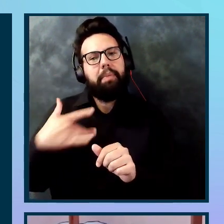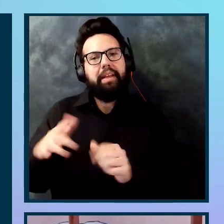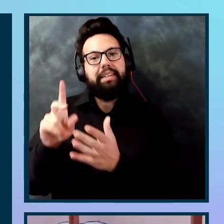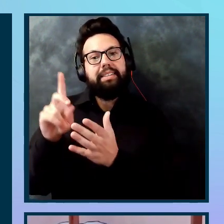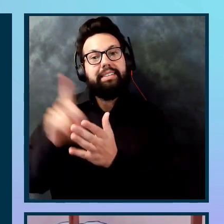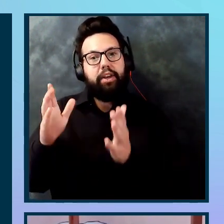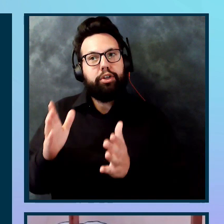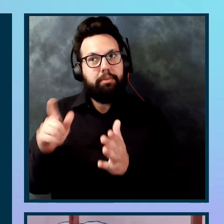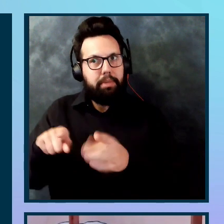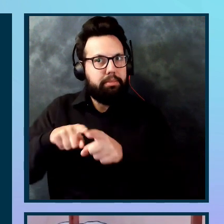but also in accessibility.